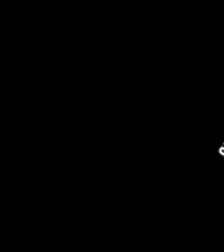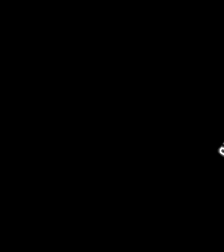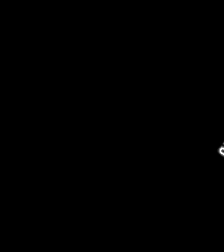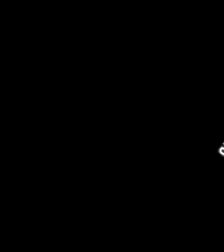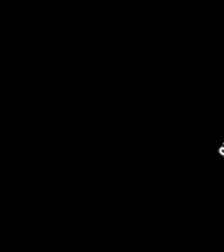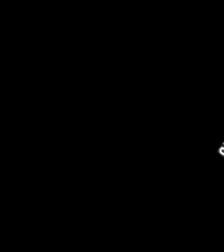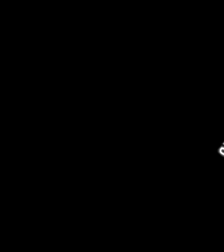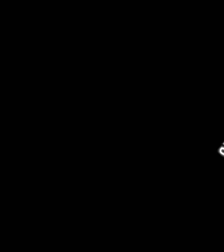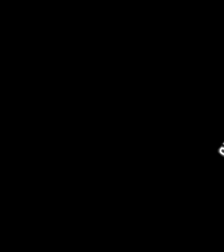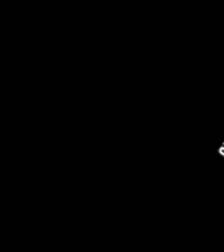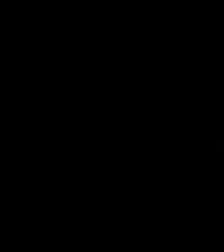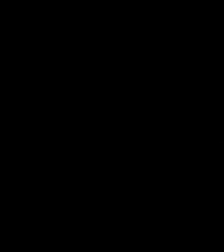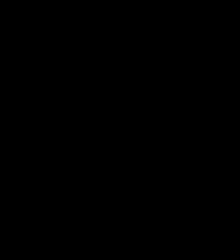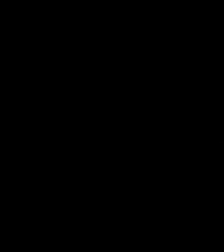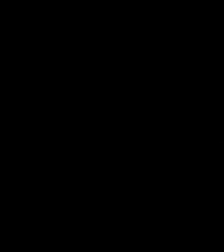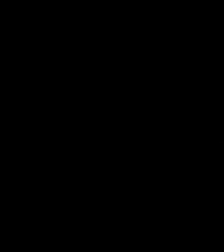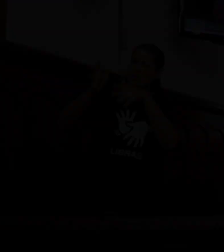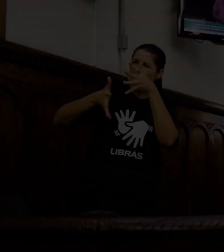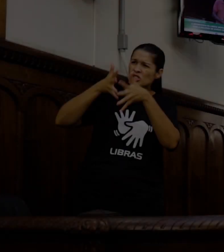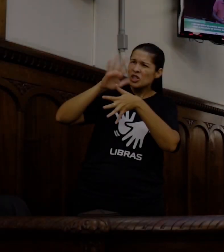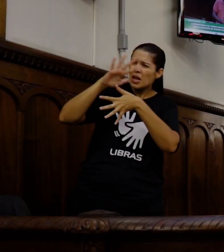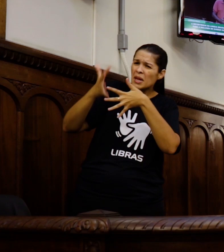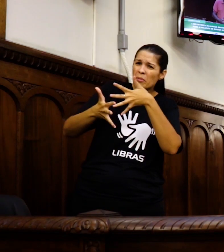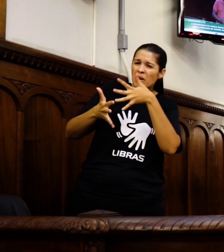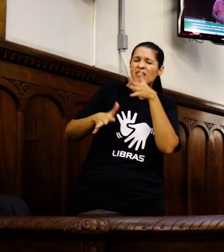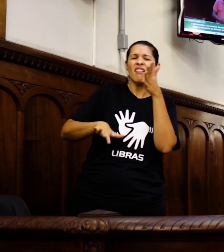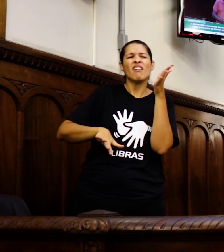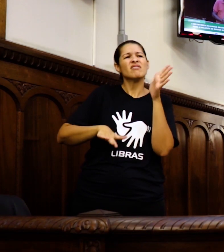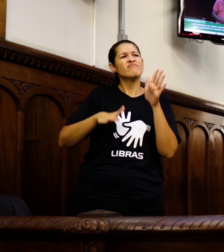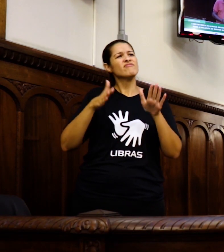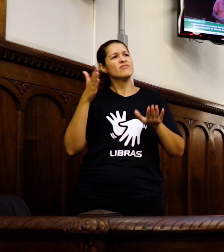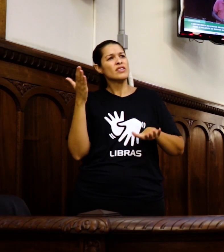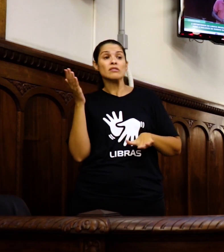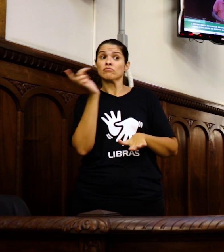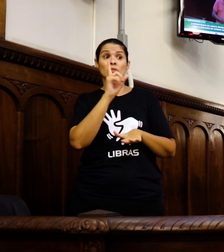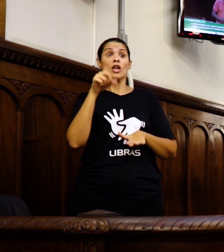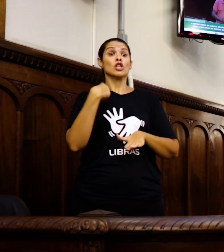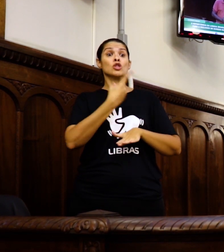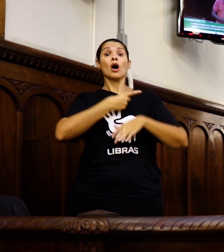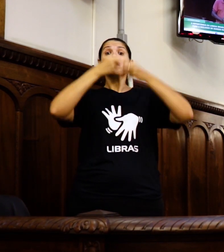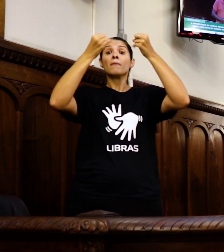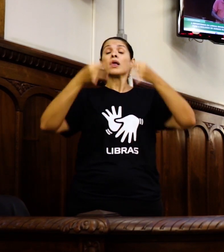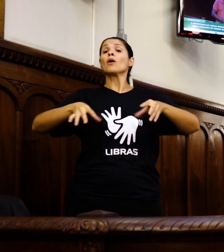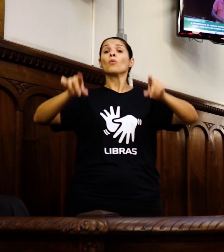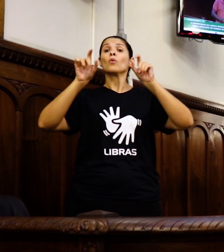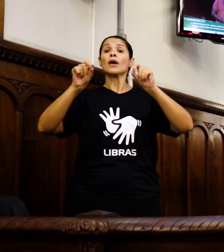[LUIS MATEUS] We're talking about Brazilian Sign Language. We're talking about a real language